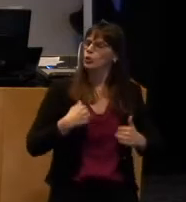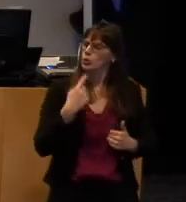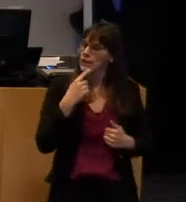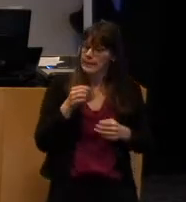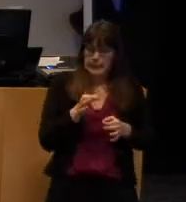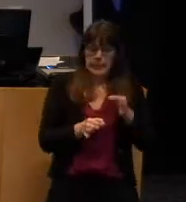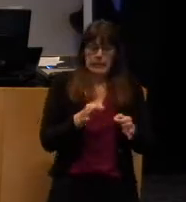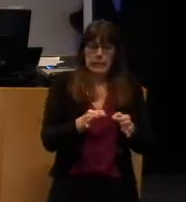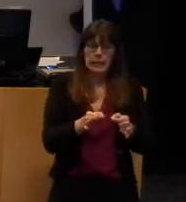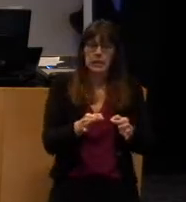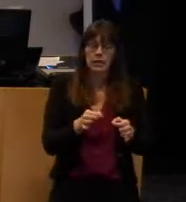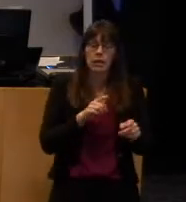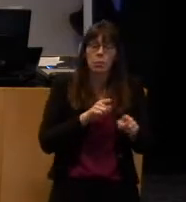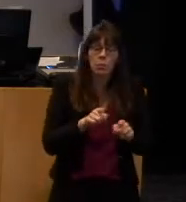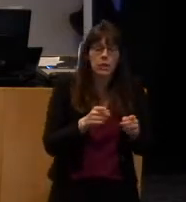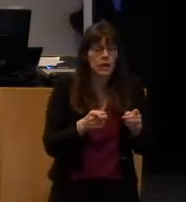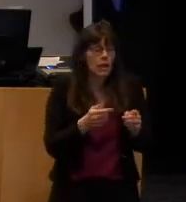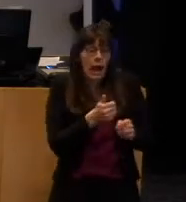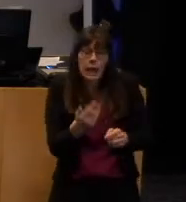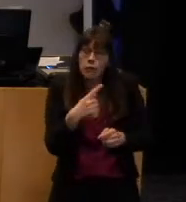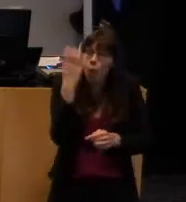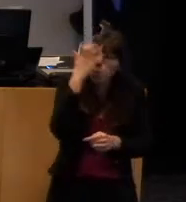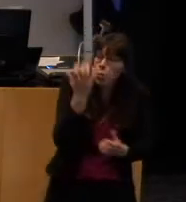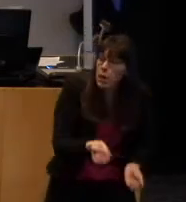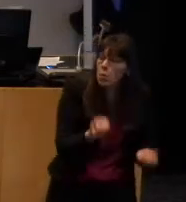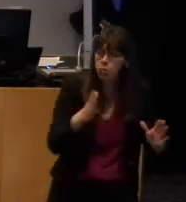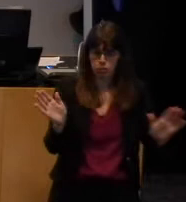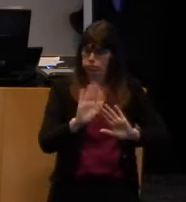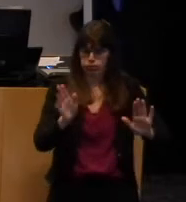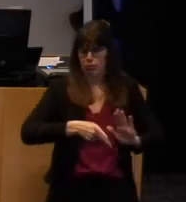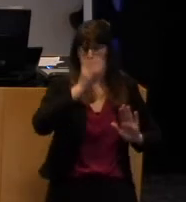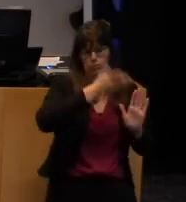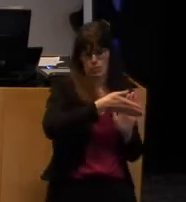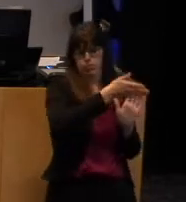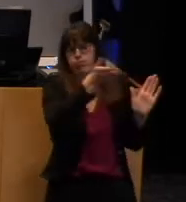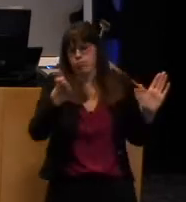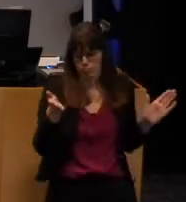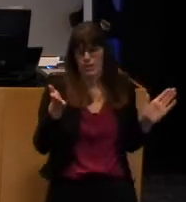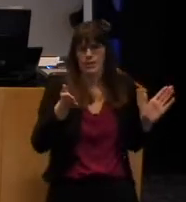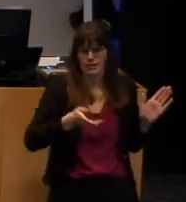that a strategy is not restricted to trying to solve a problem or to crisis management.